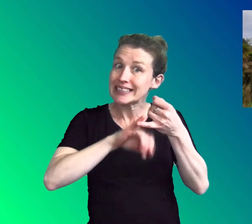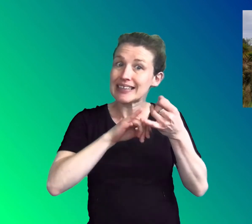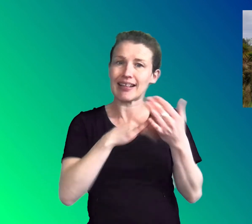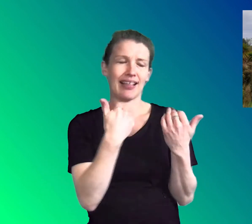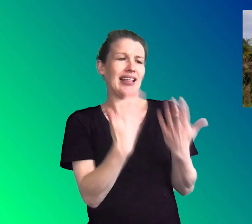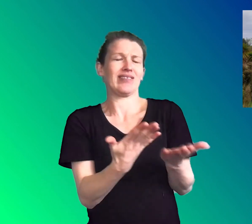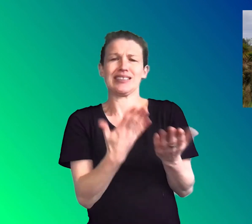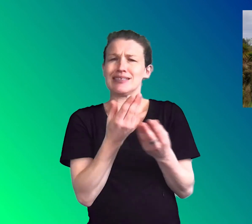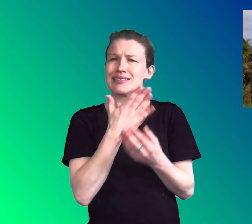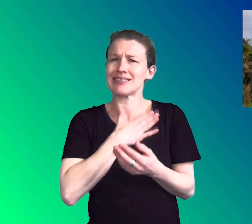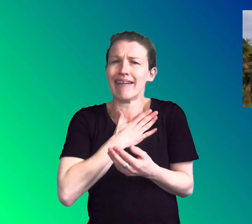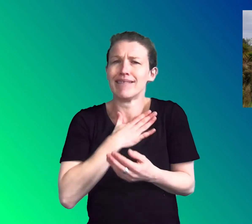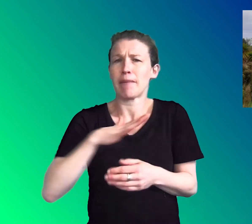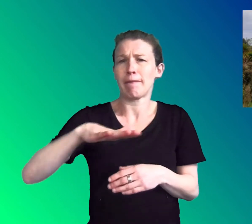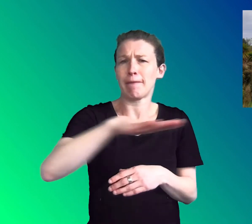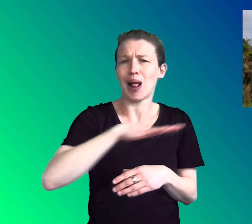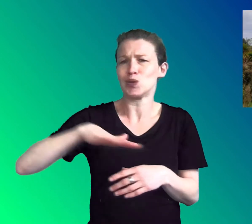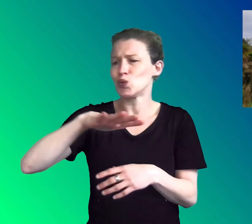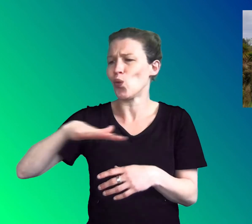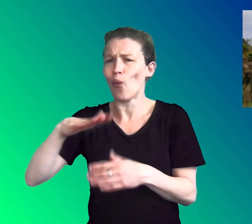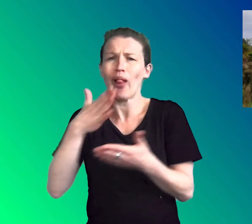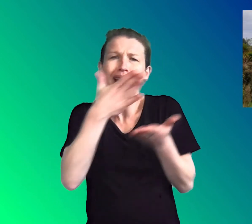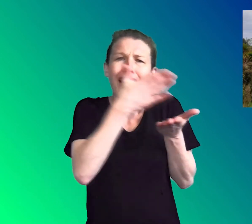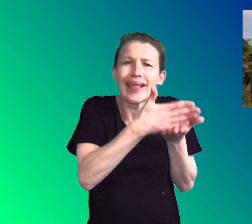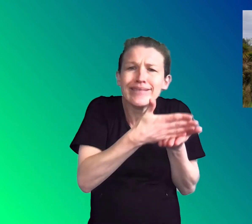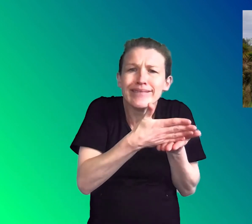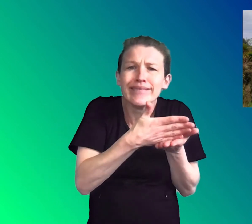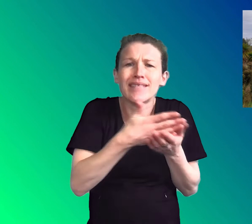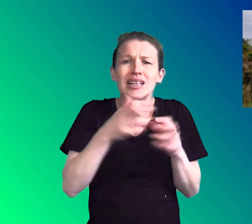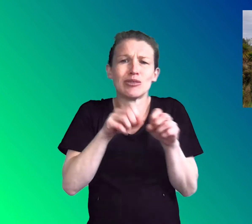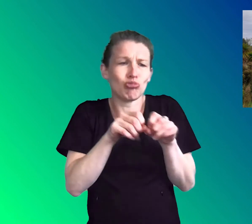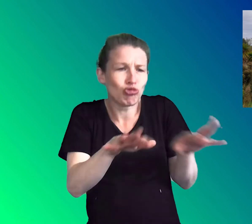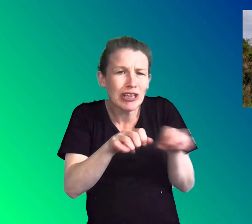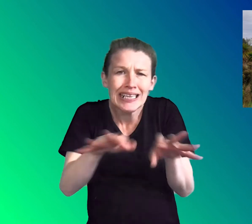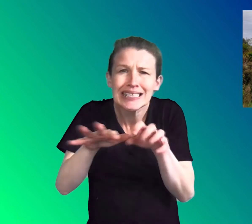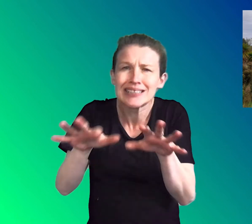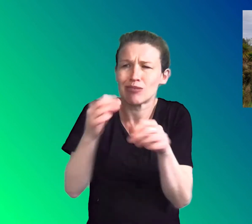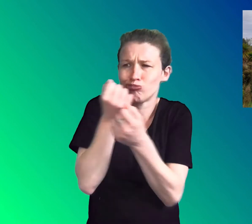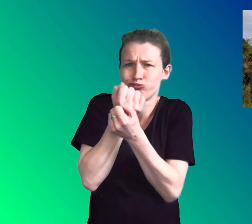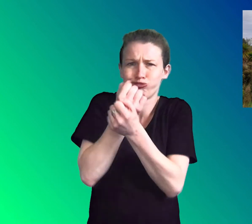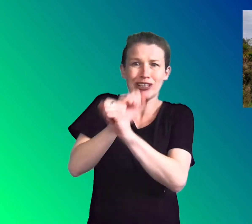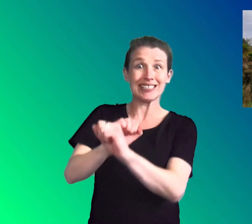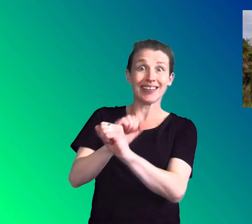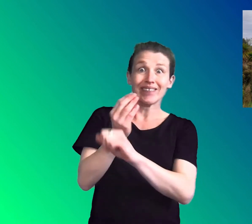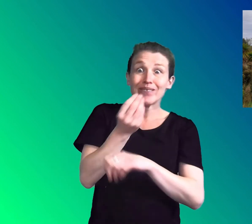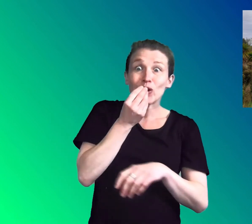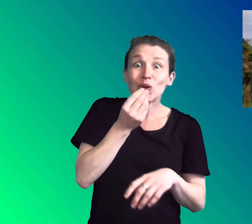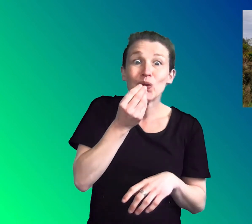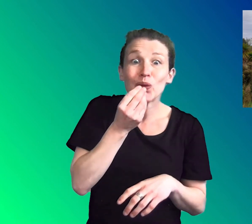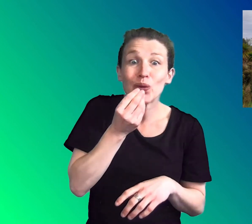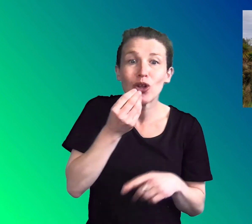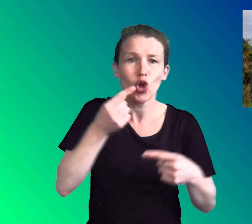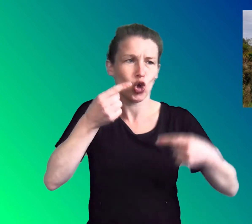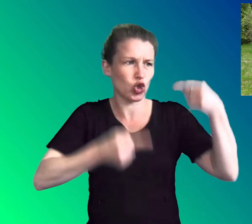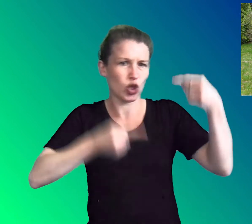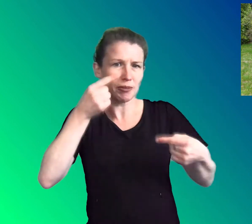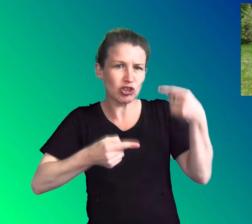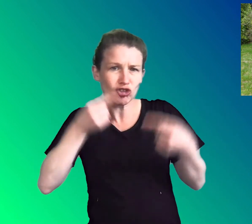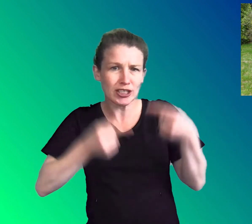Providing safe spaces like reserves for species to live, breed and flourish,